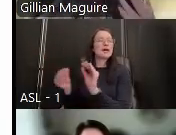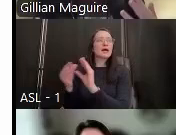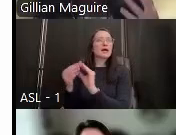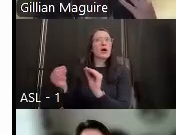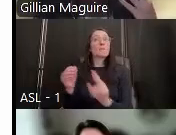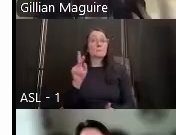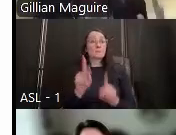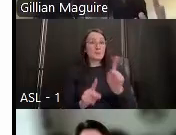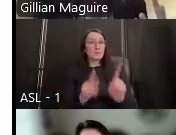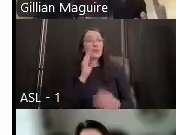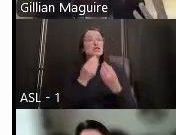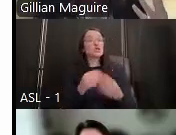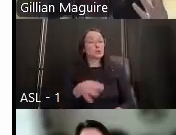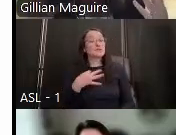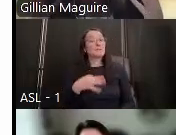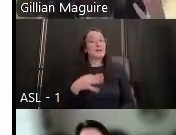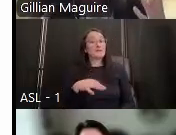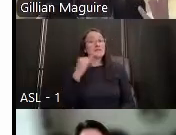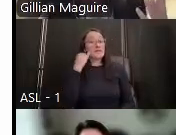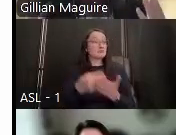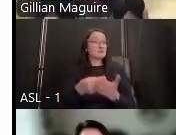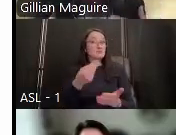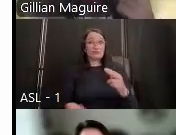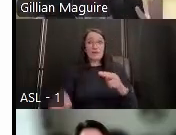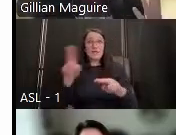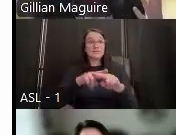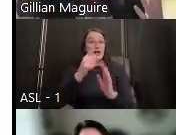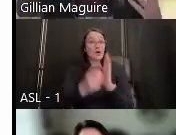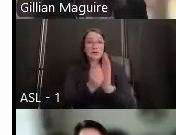benefits if they give them a raise. It comes up all the time to the point where I'm not